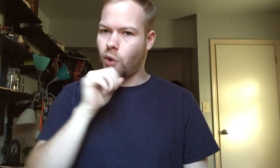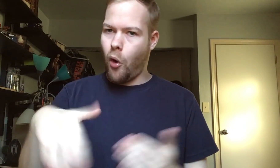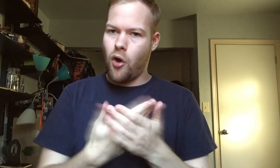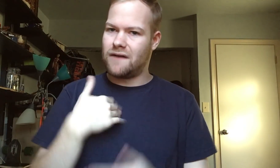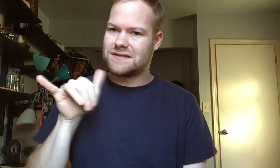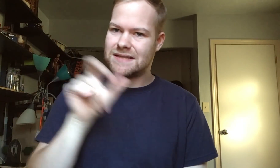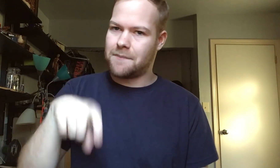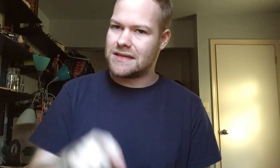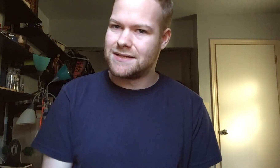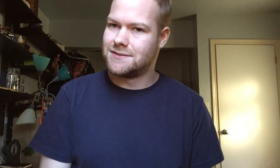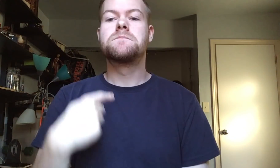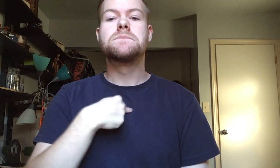We don’t all have the same needs.